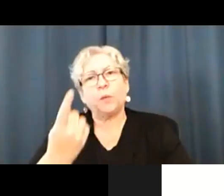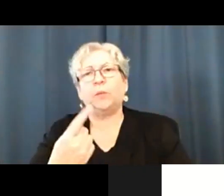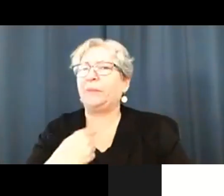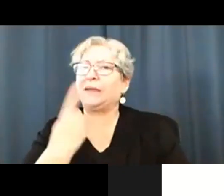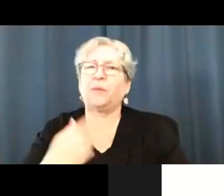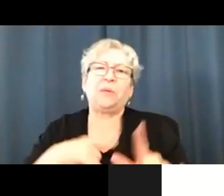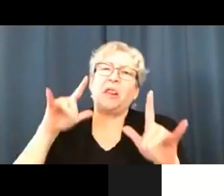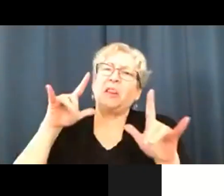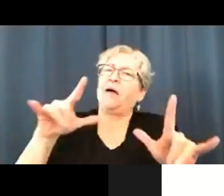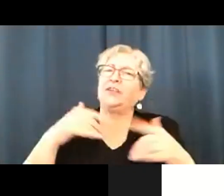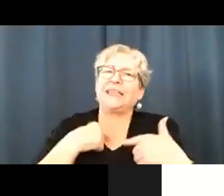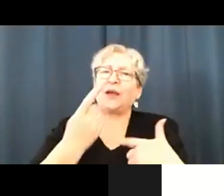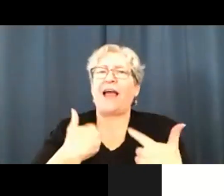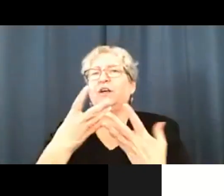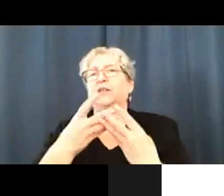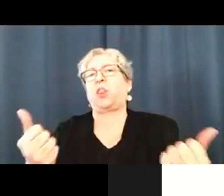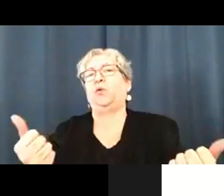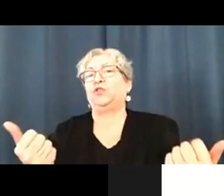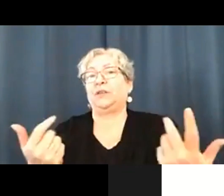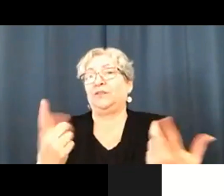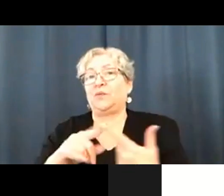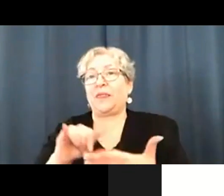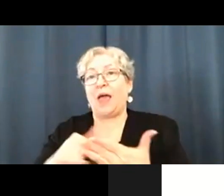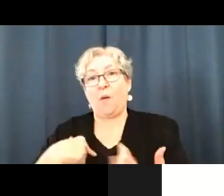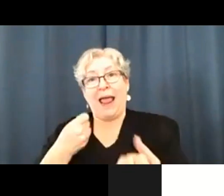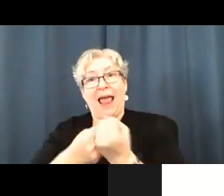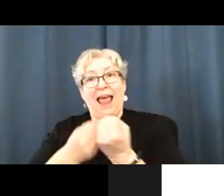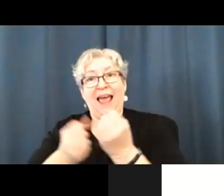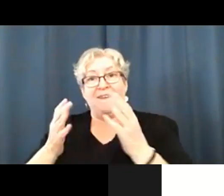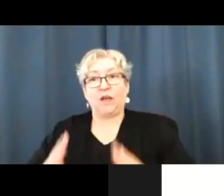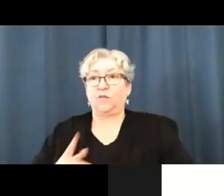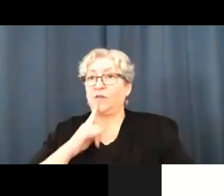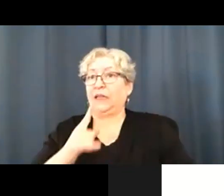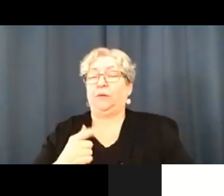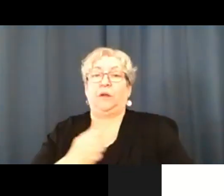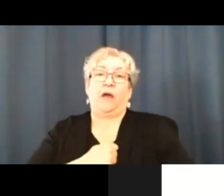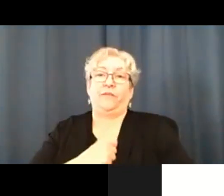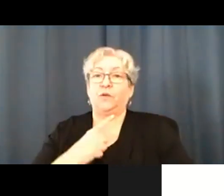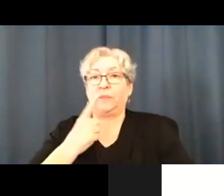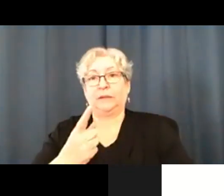that did that, that would be great." As advocates, we would love to be totally relevant in the space,